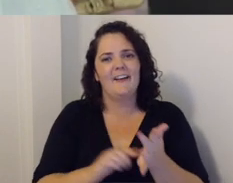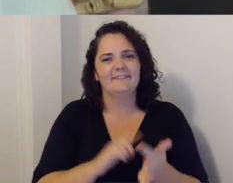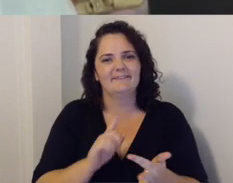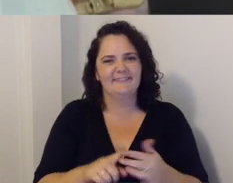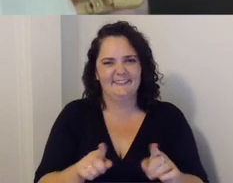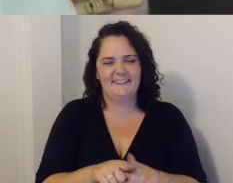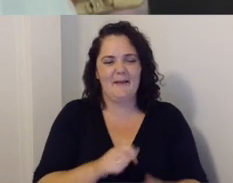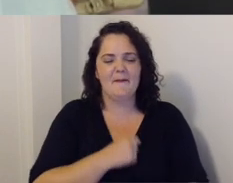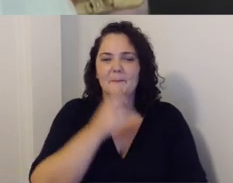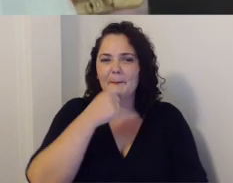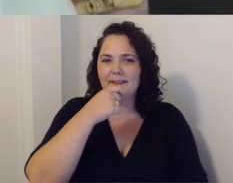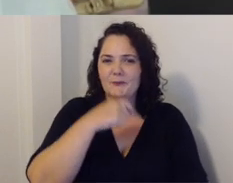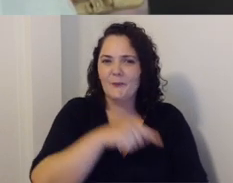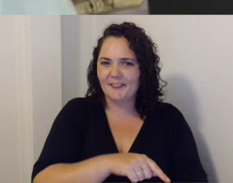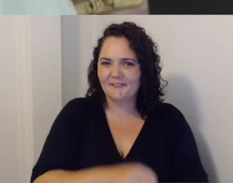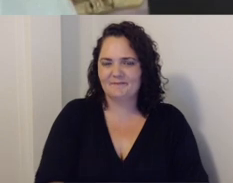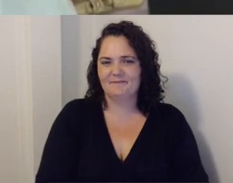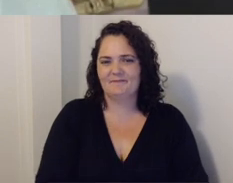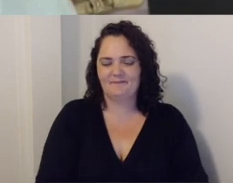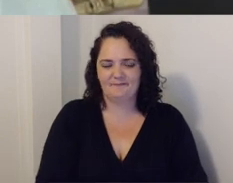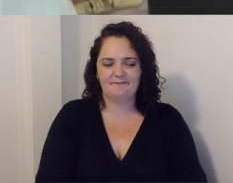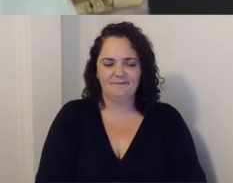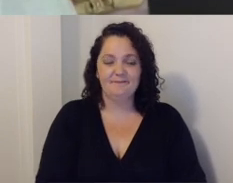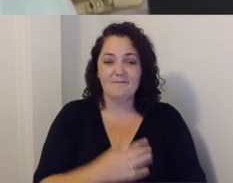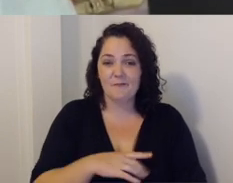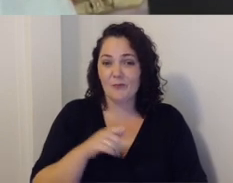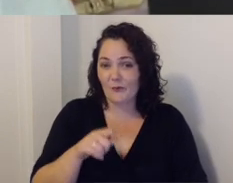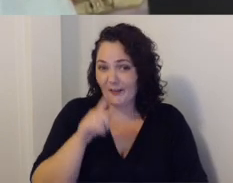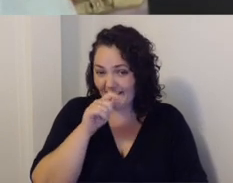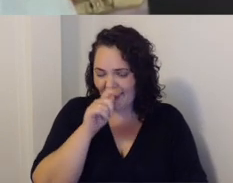with graphite is you can just work the side of it or you can even abrade the little a